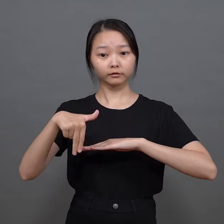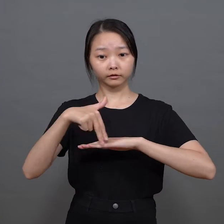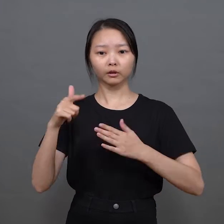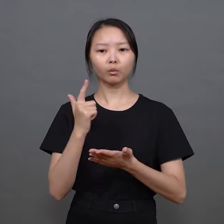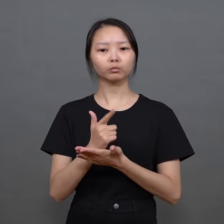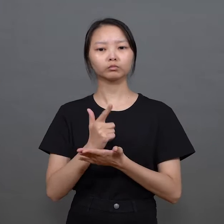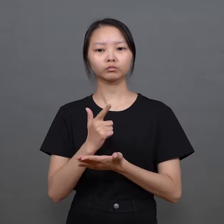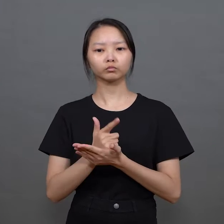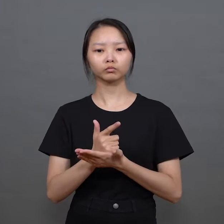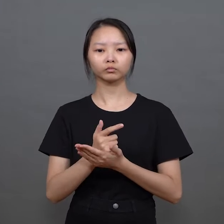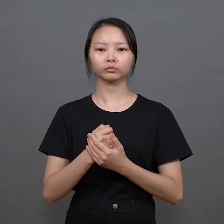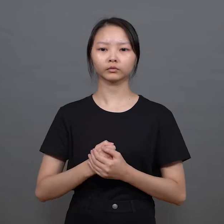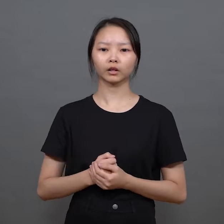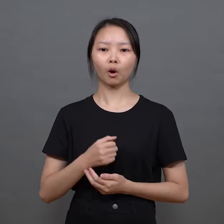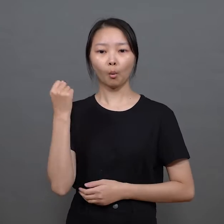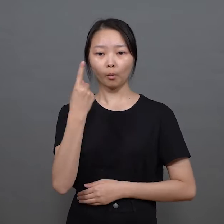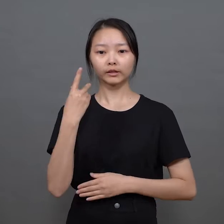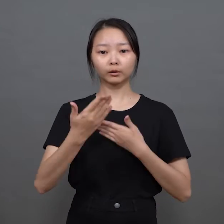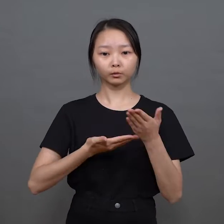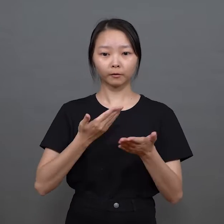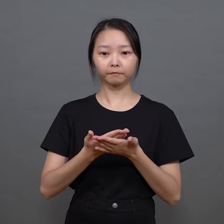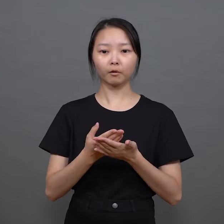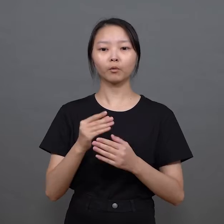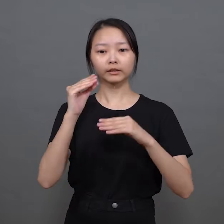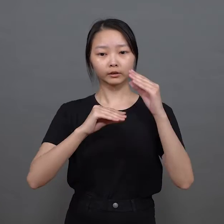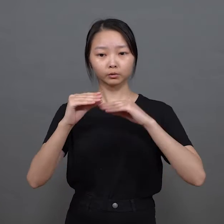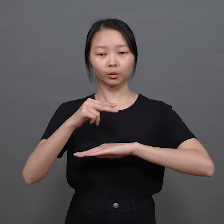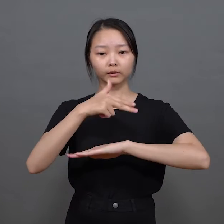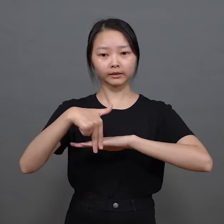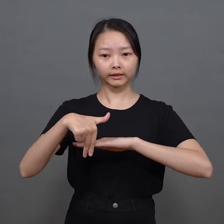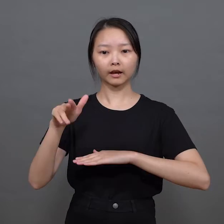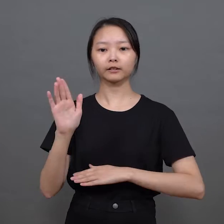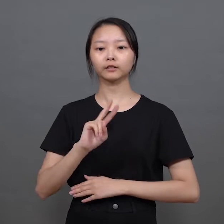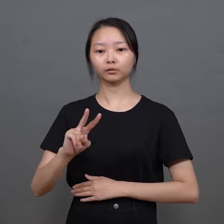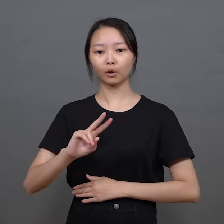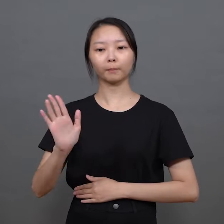in doing architecture It’s not a dull repetition of each building type